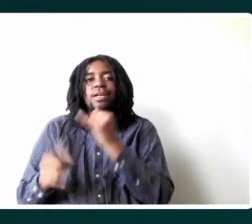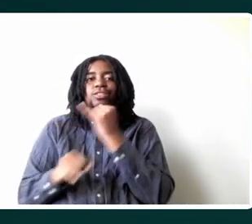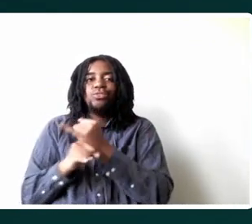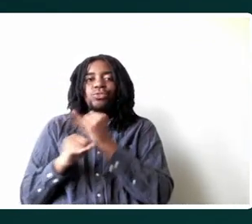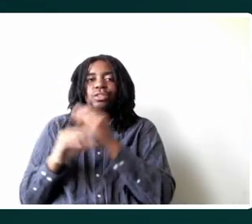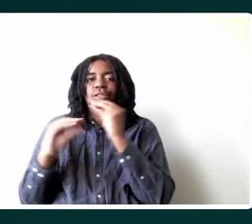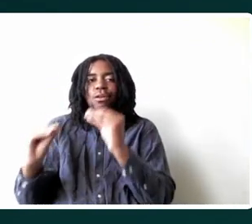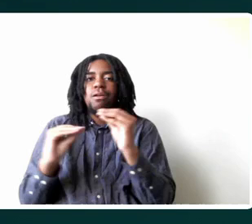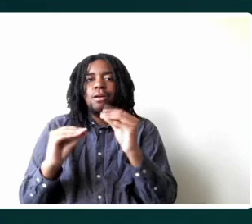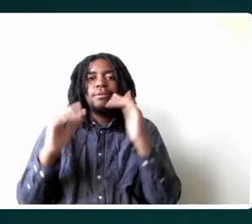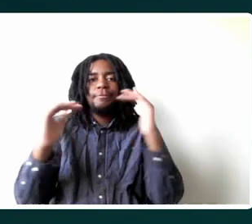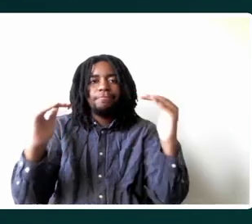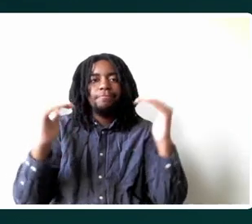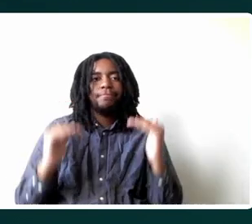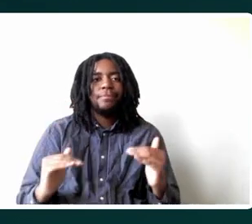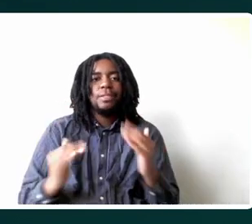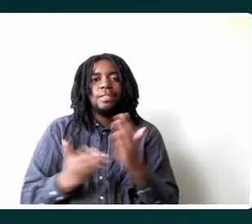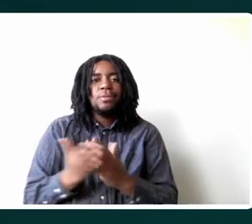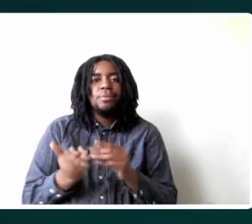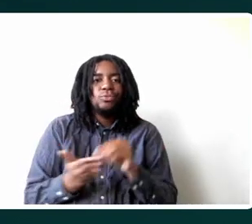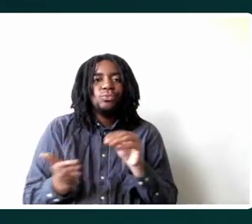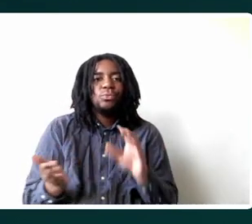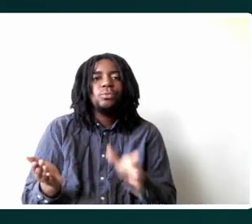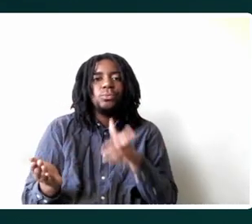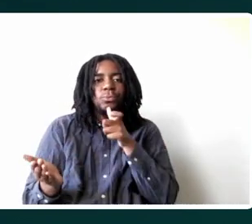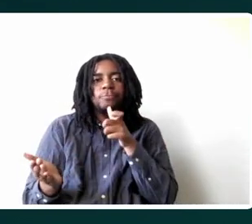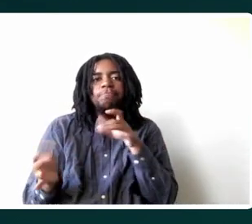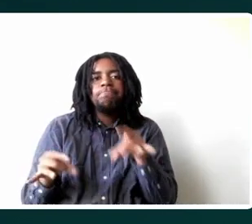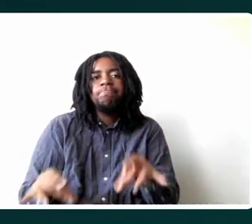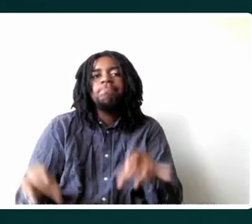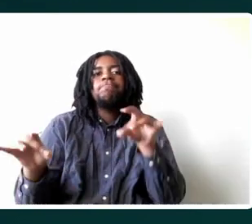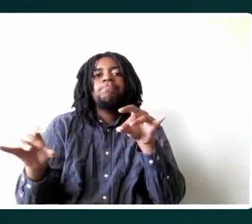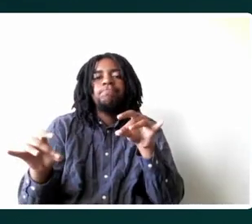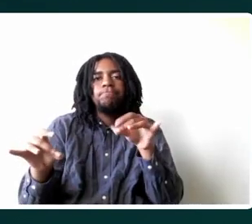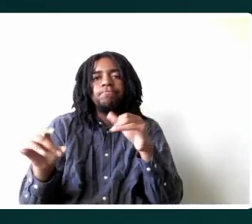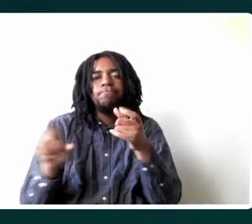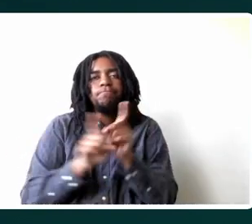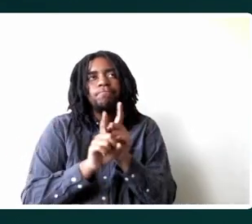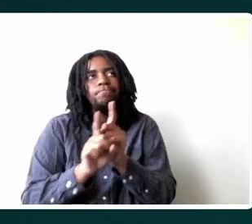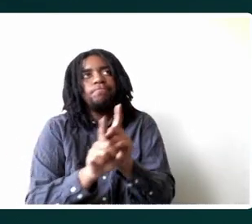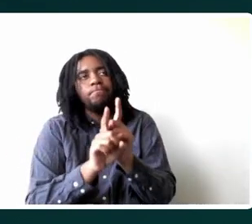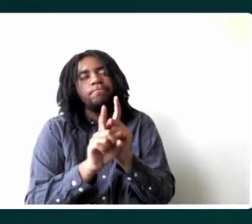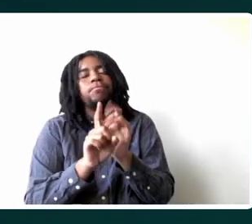that, some of the students who studied under them at those various institutions. And so, the